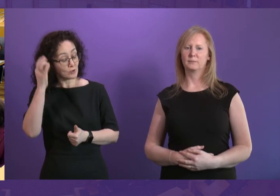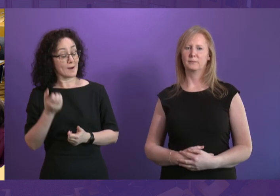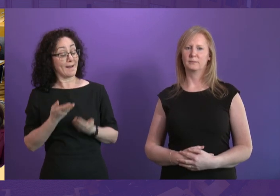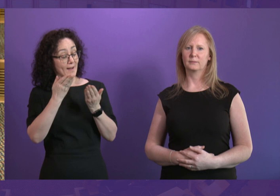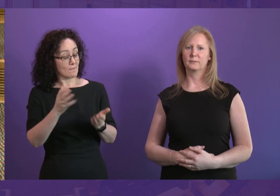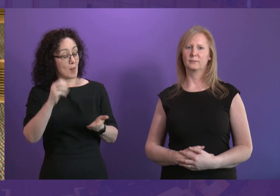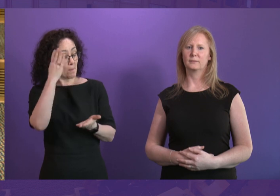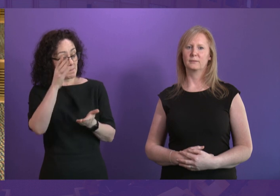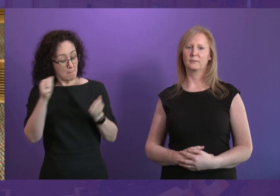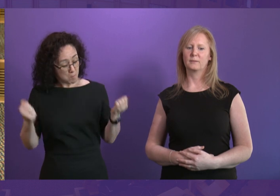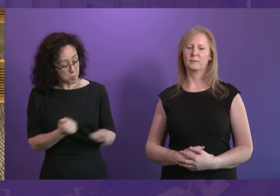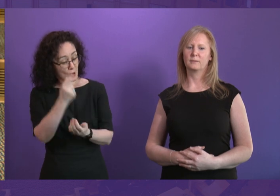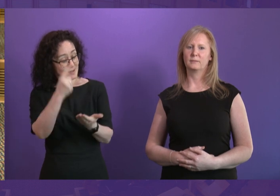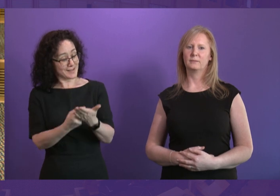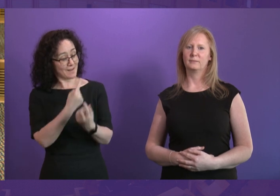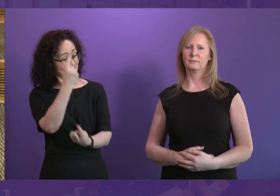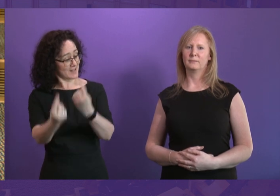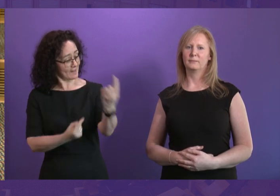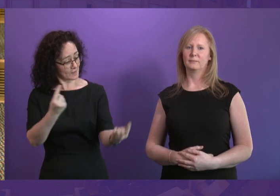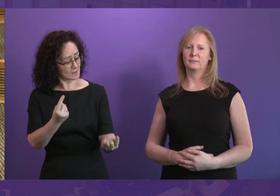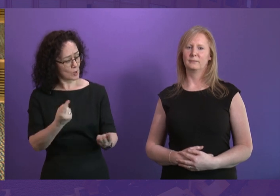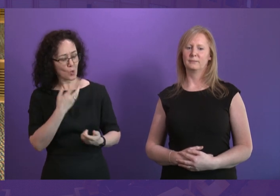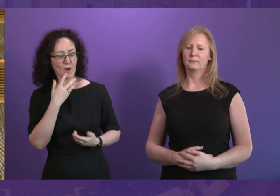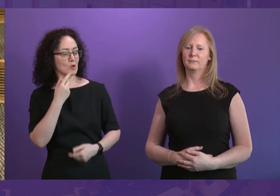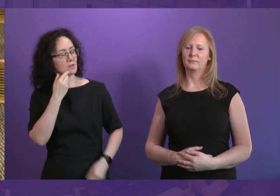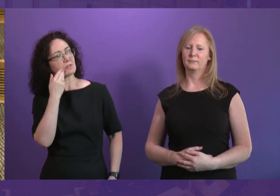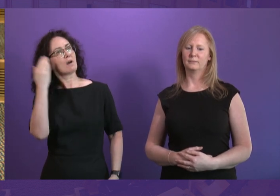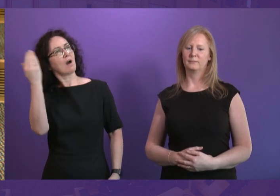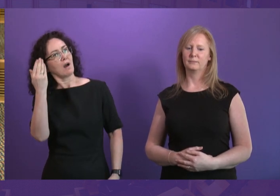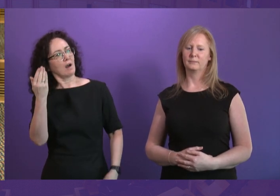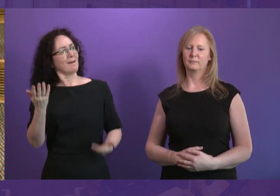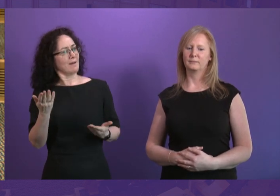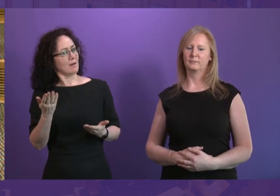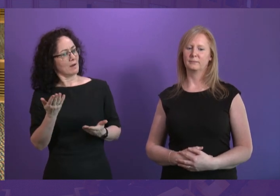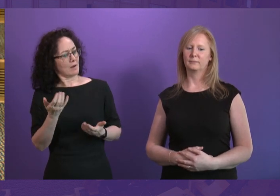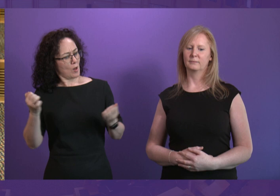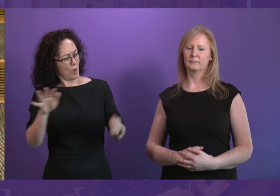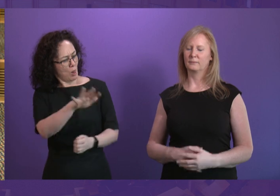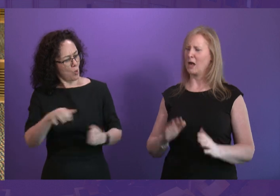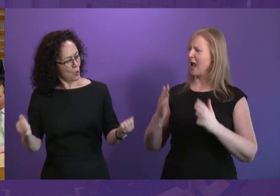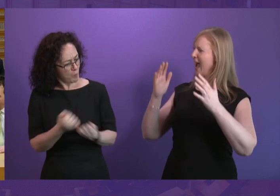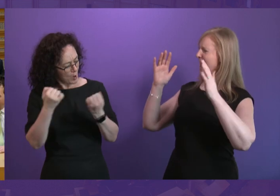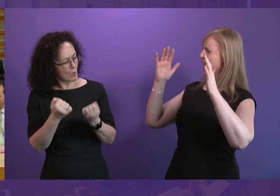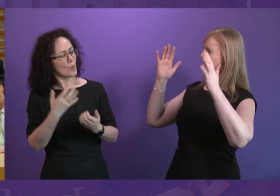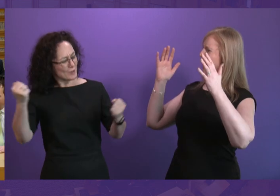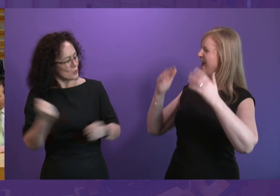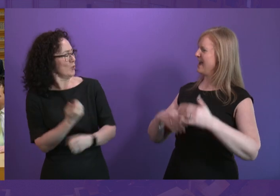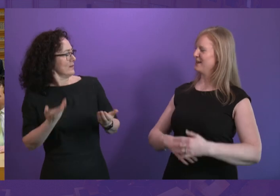because we do not just preach localism and empowering councils—we practise that principle.